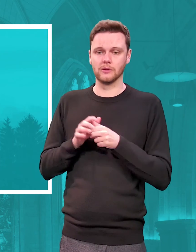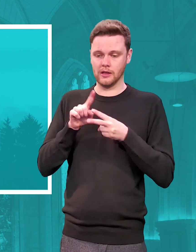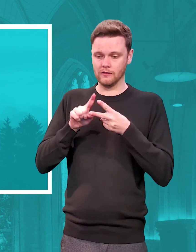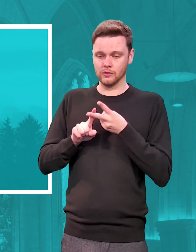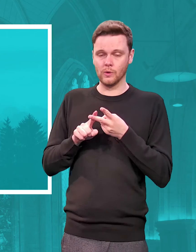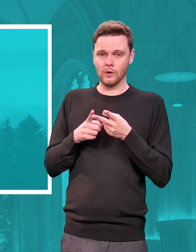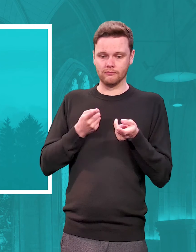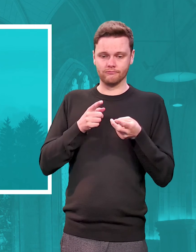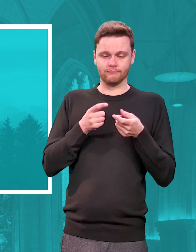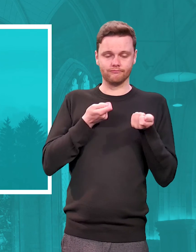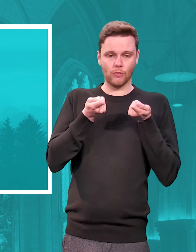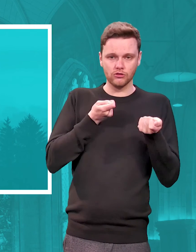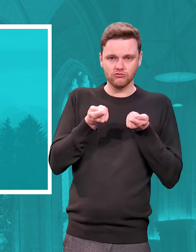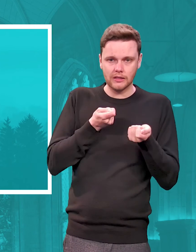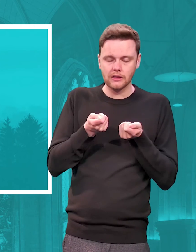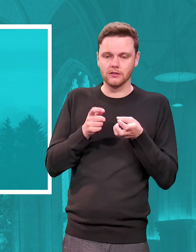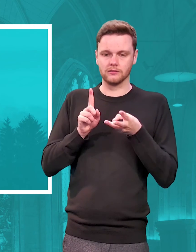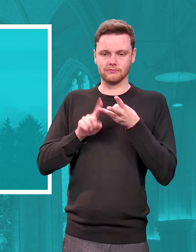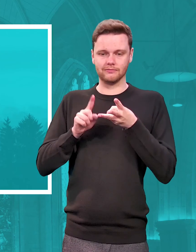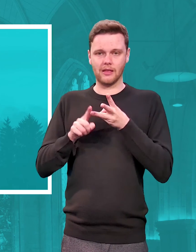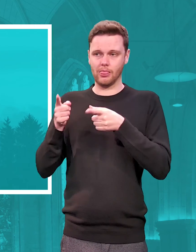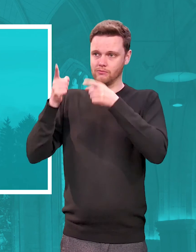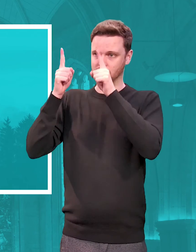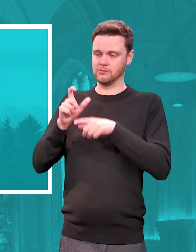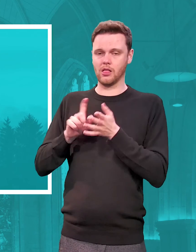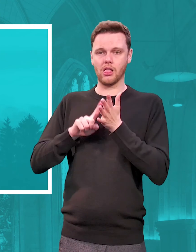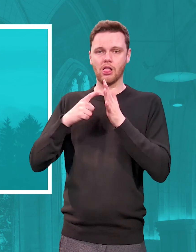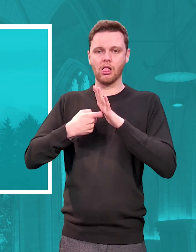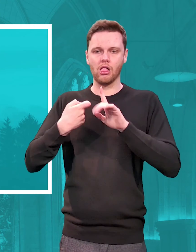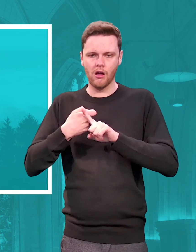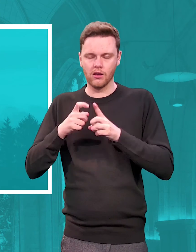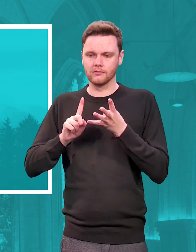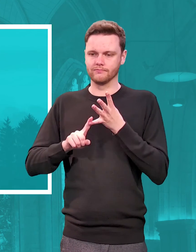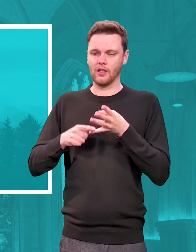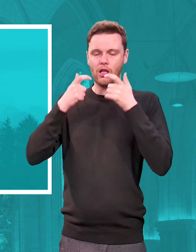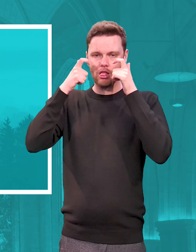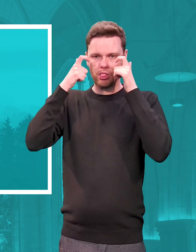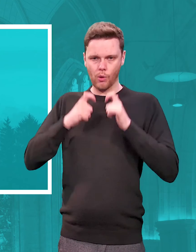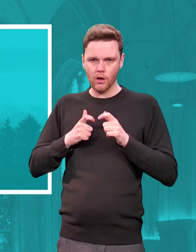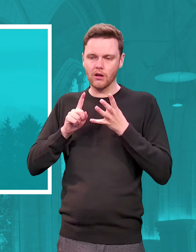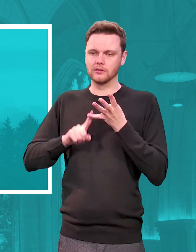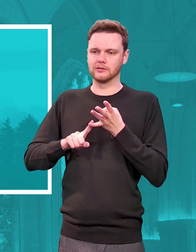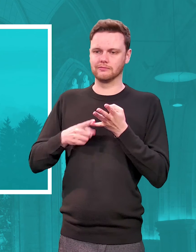the Principal Clerk together with experienced accountants, lawyers and surveyors. We are ably supported by the General Treasurer,